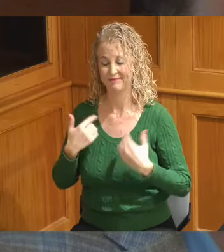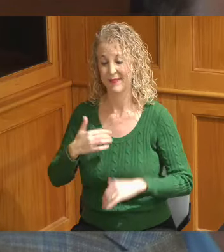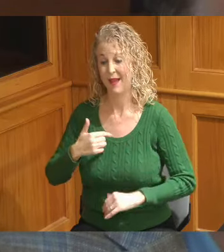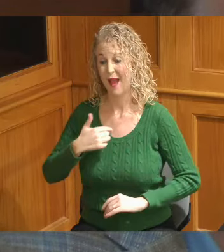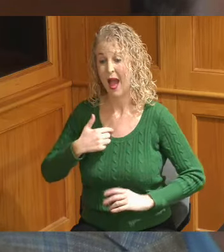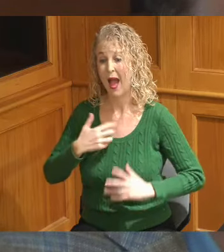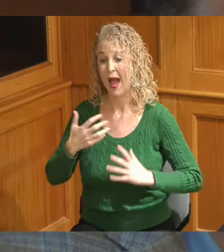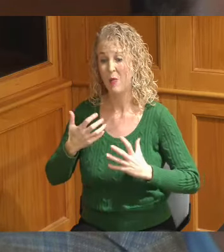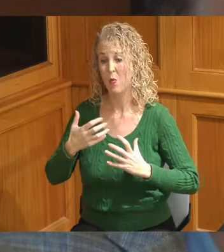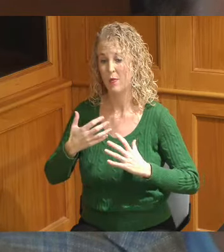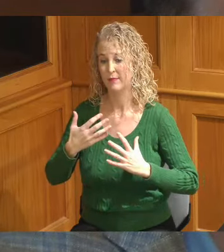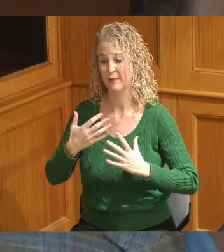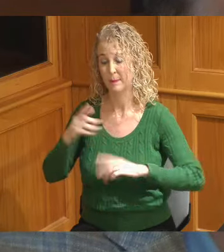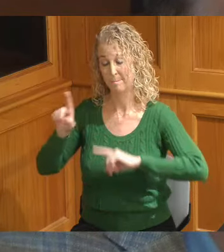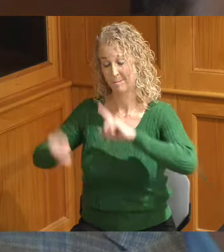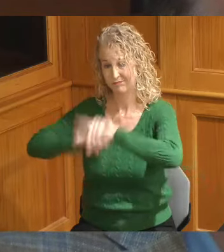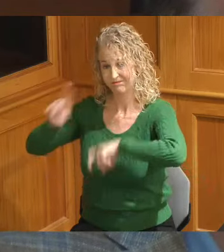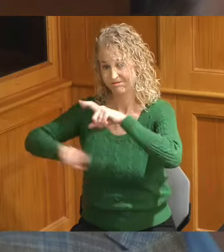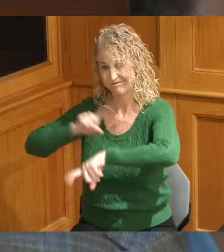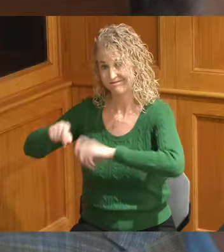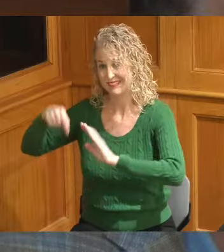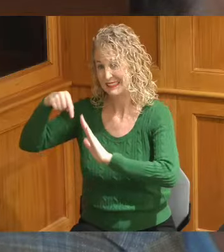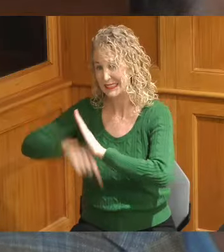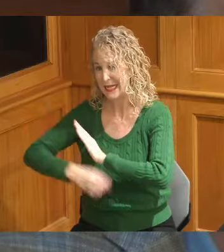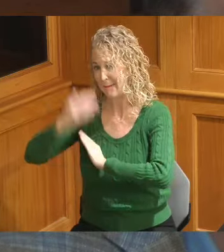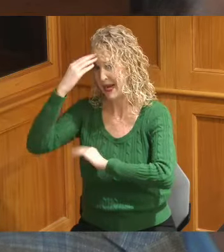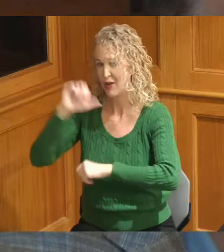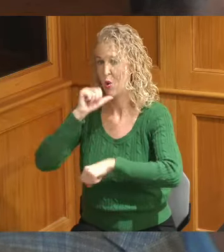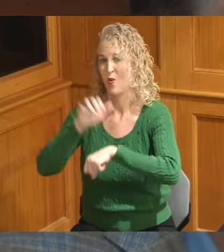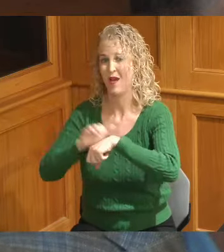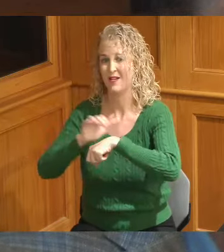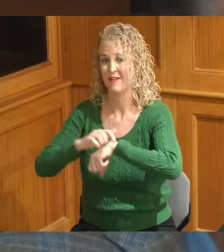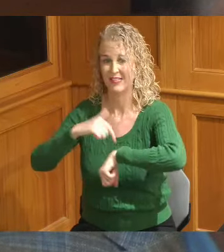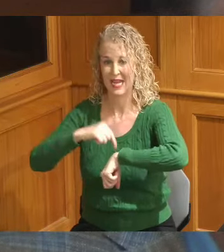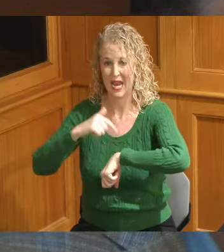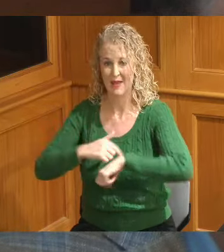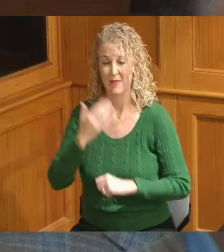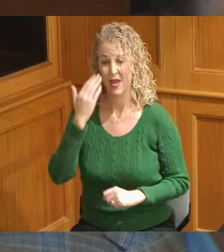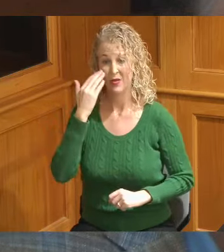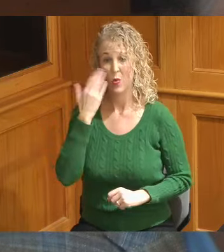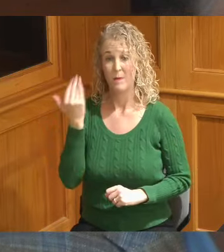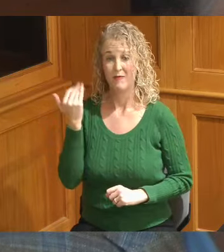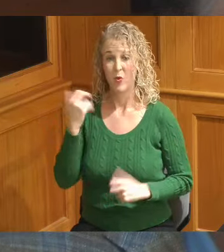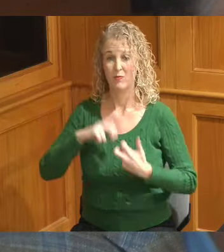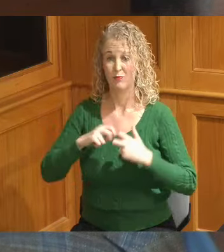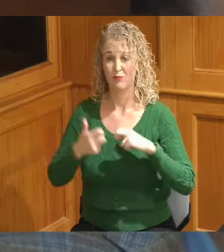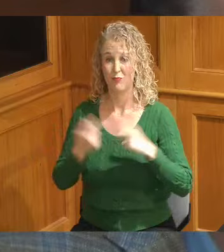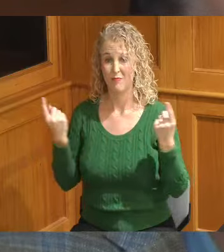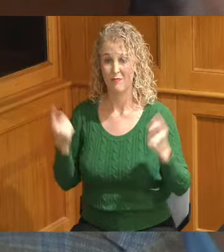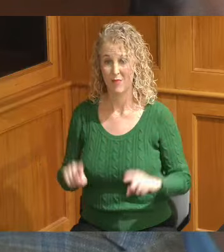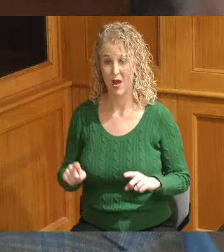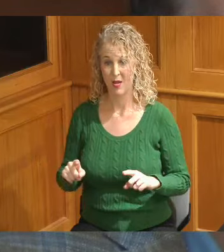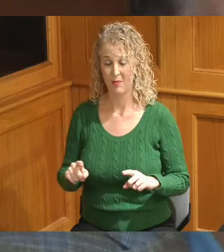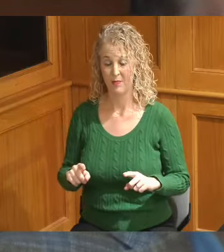I'd like to have that separately done. I know that there was some issues outside of that as